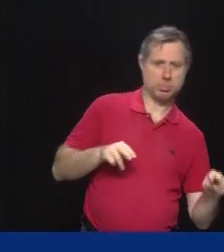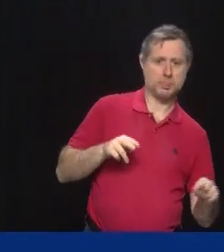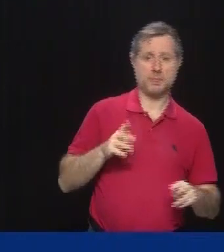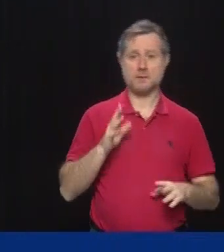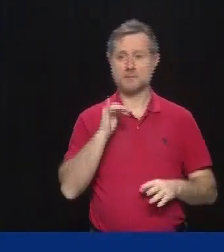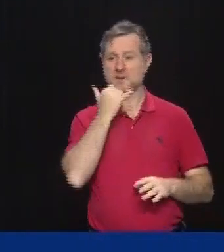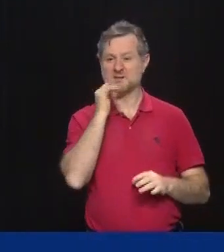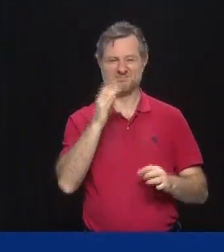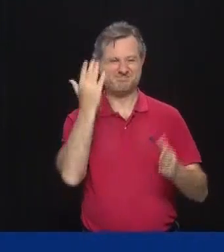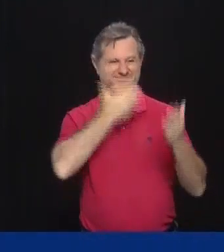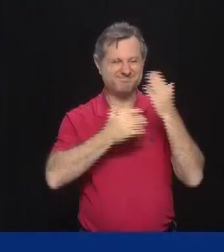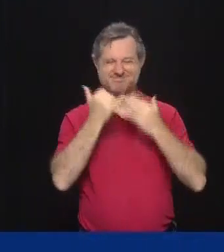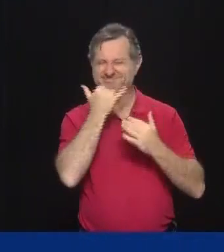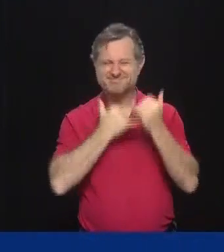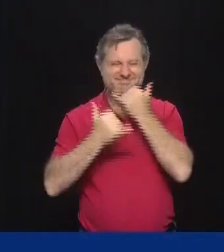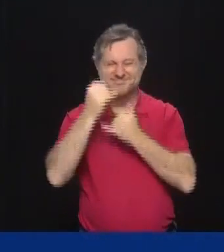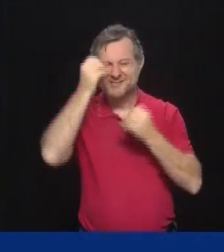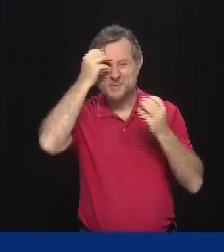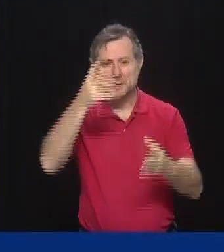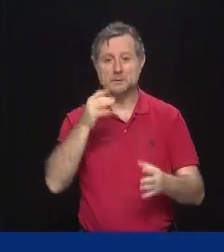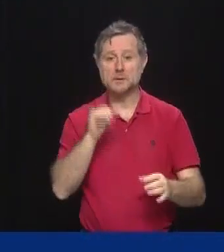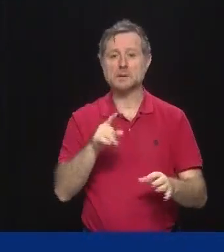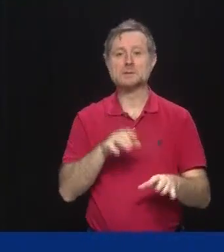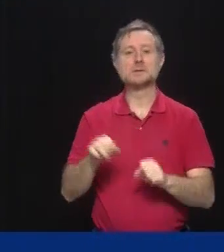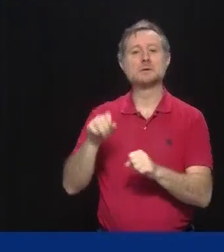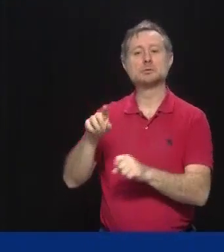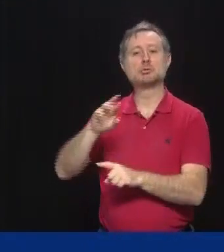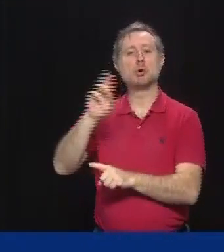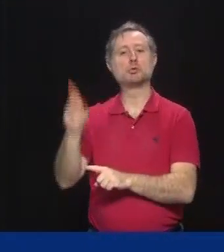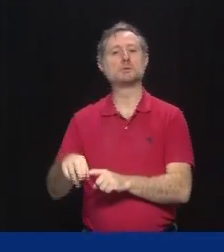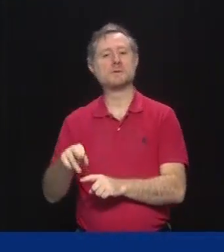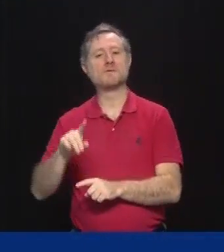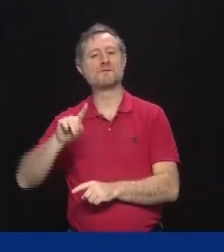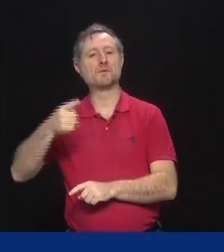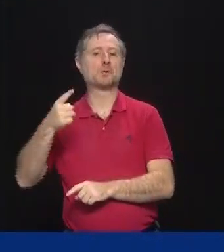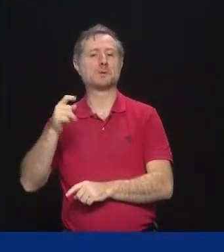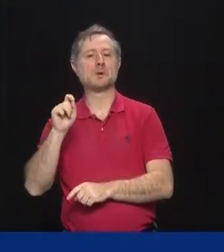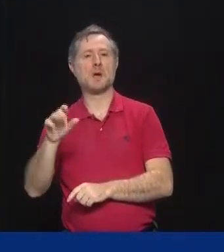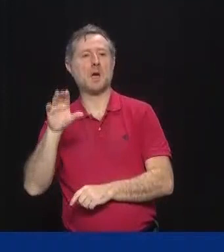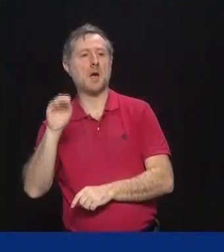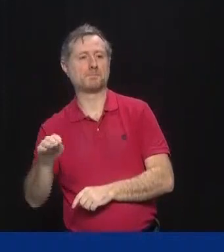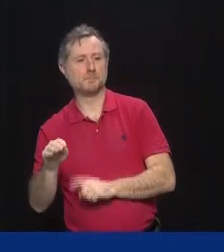HINDERING OUR BATTLE AGAINST COVID. ALSO, MISINFORMATION, SOMEONE